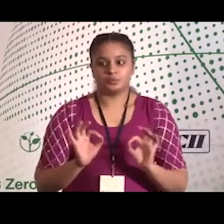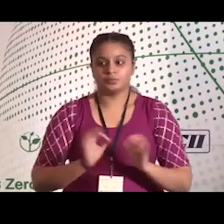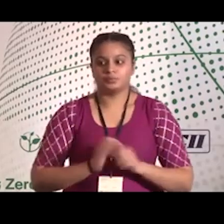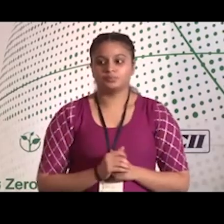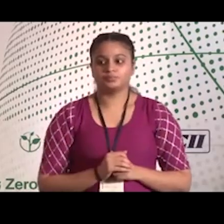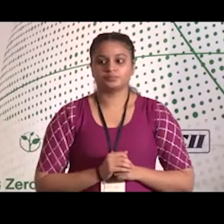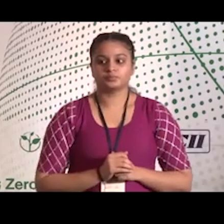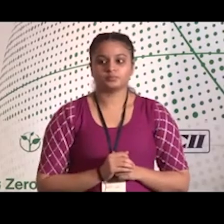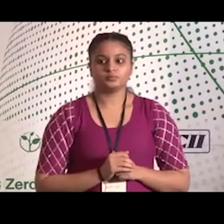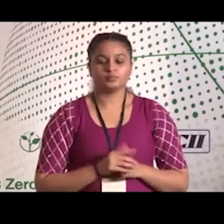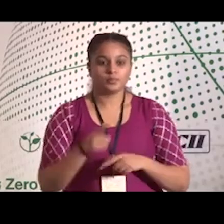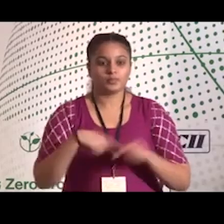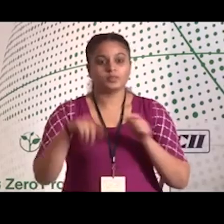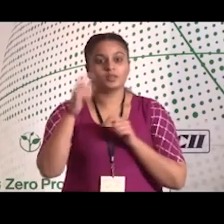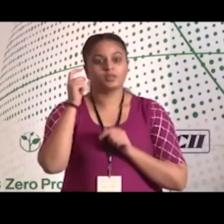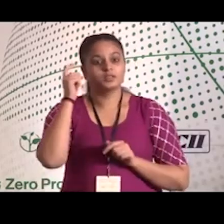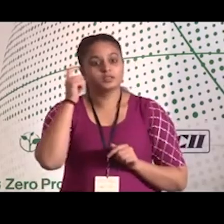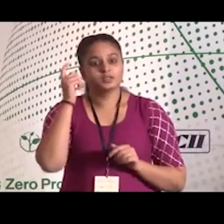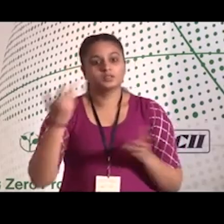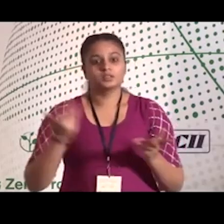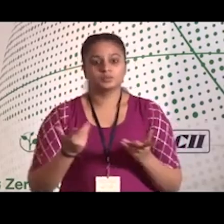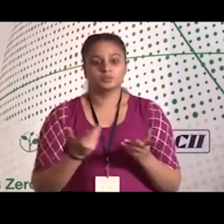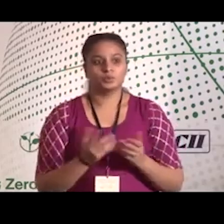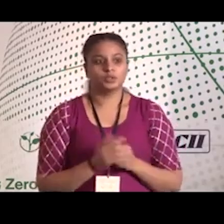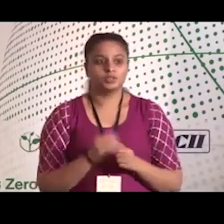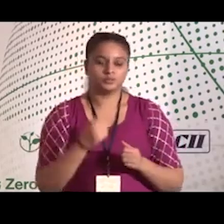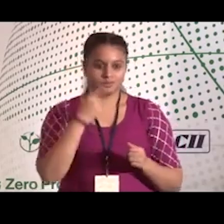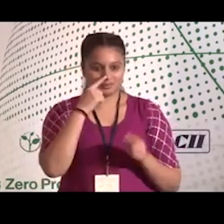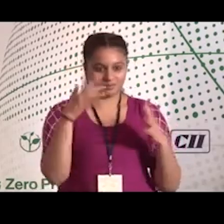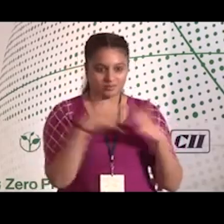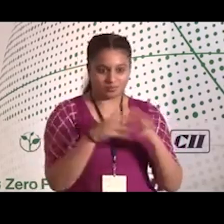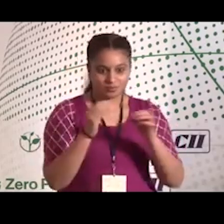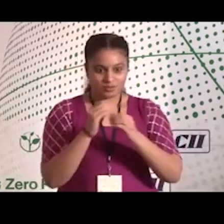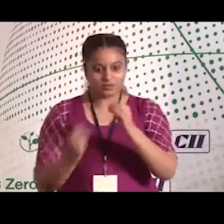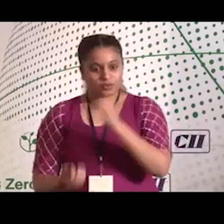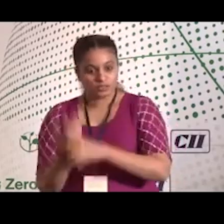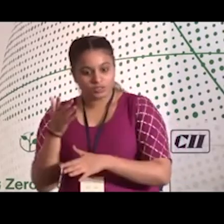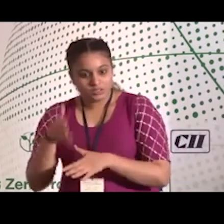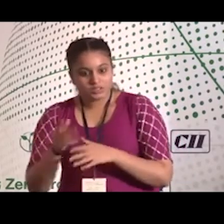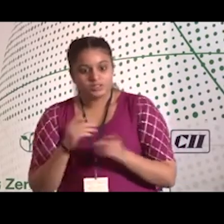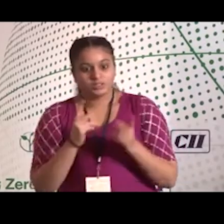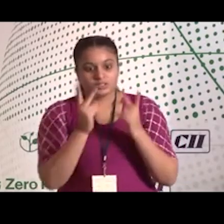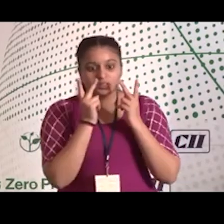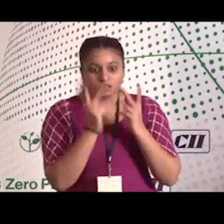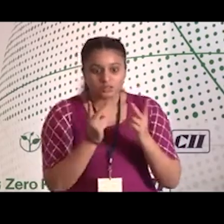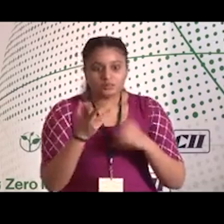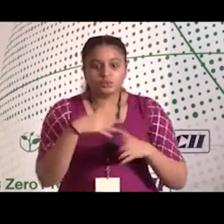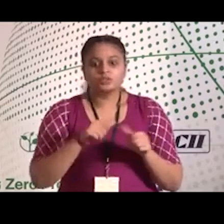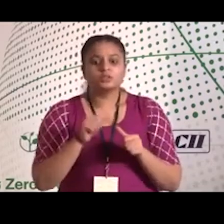So we have been thinking also with like minded organizations to figure out how do we enable it.